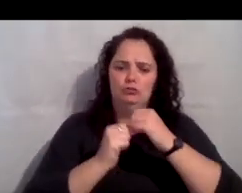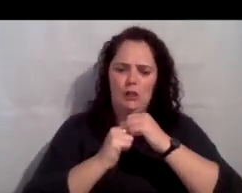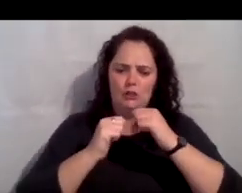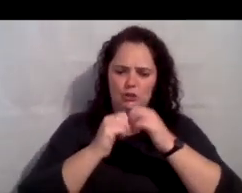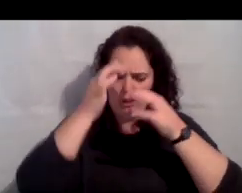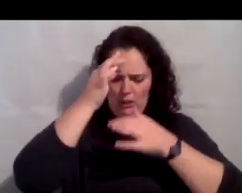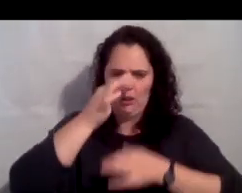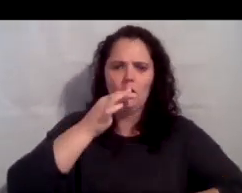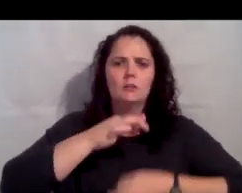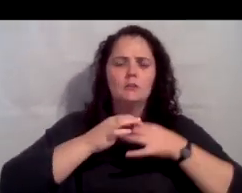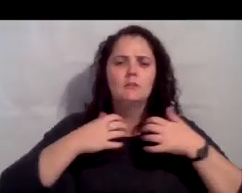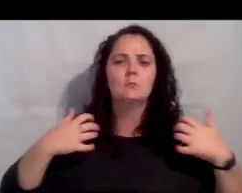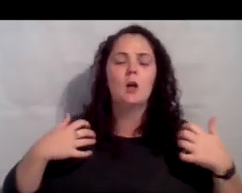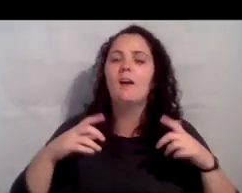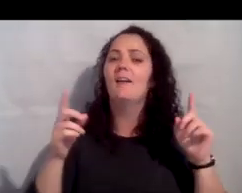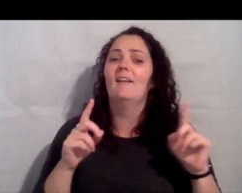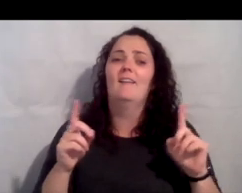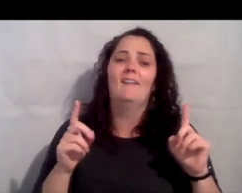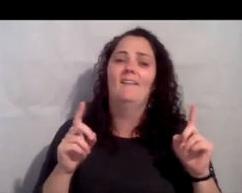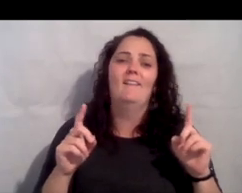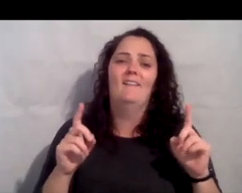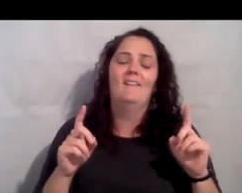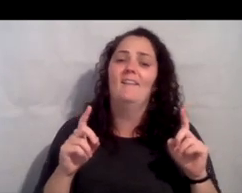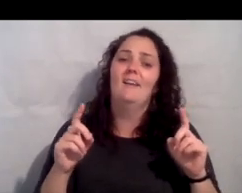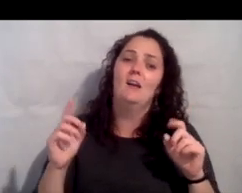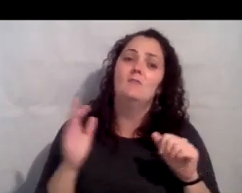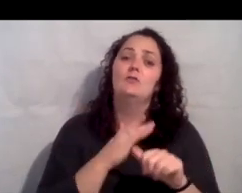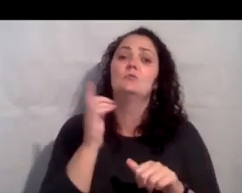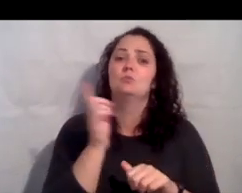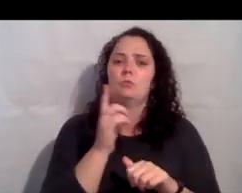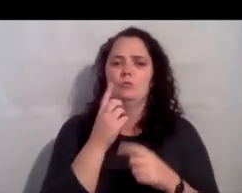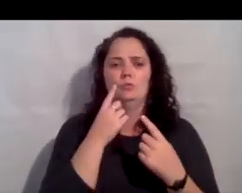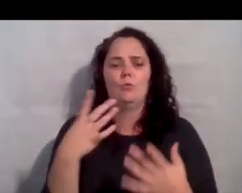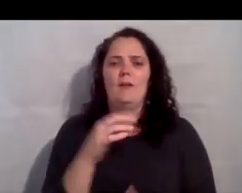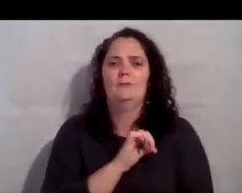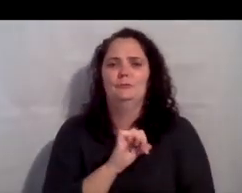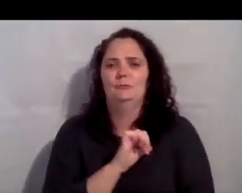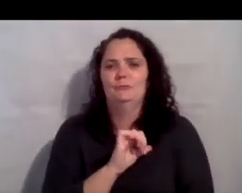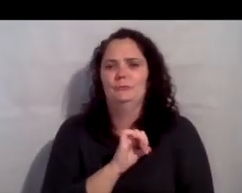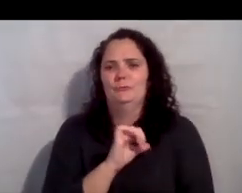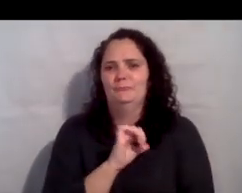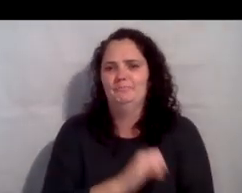the musculature – instead it's about the attitude and showing the immediacy of the figure in space. And the last artist that I want to look